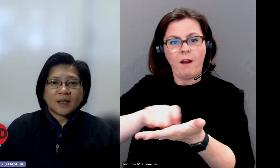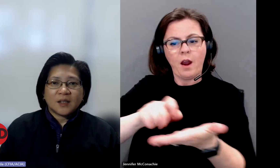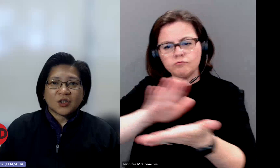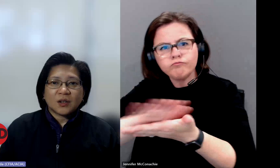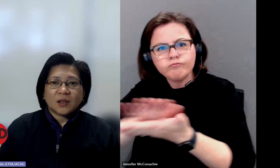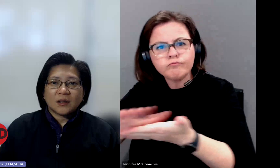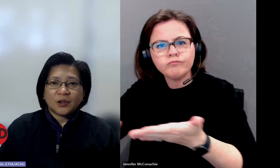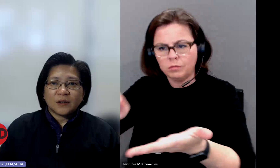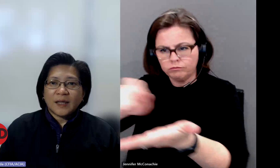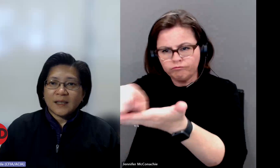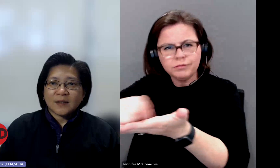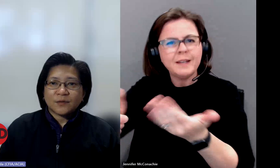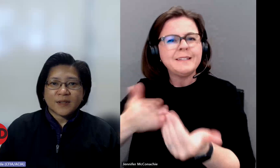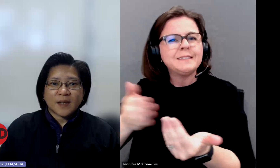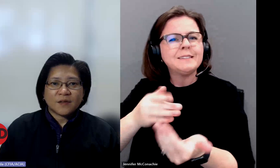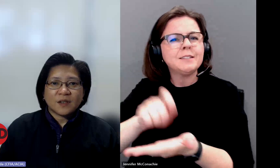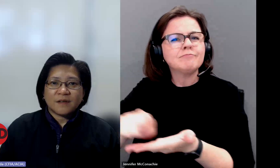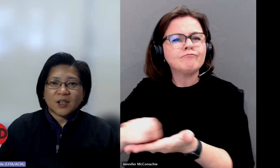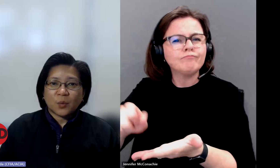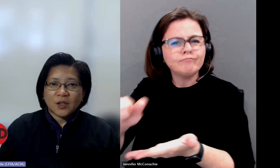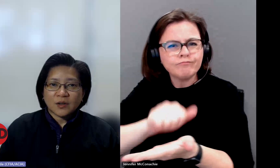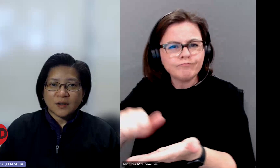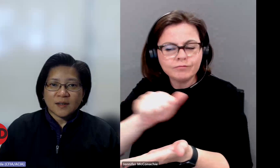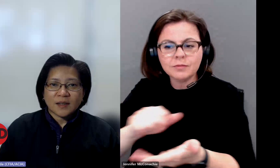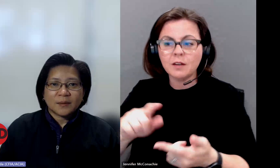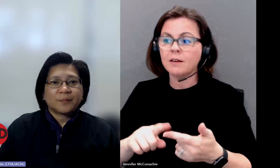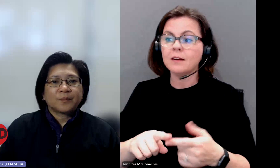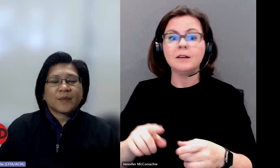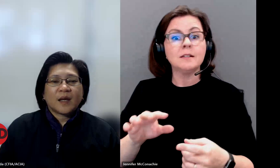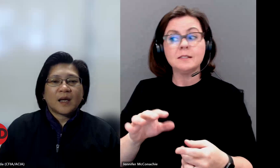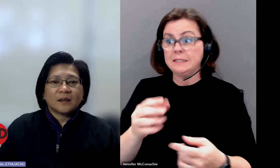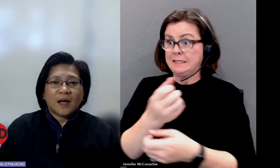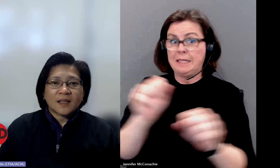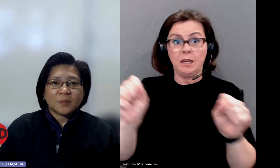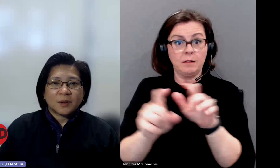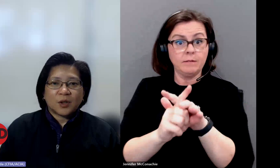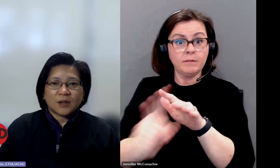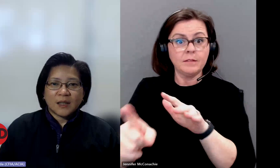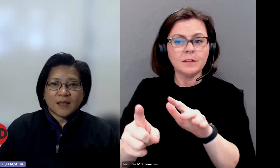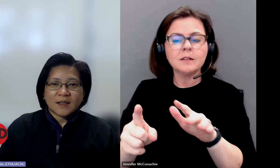additional alert lights for safety evacuations; and last but not least,